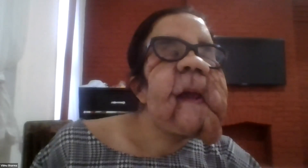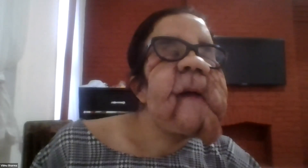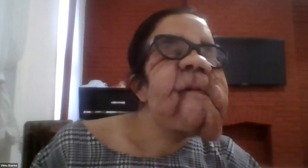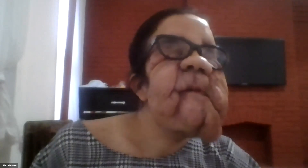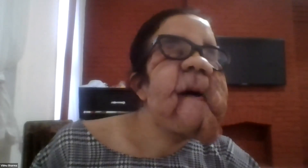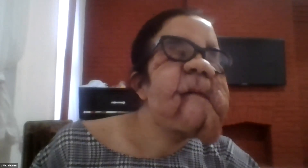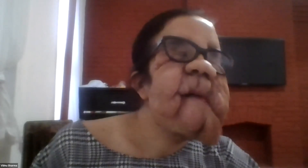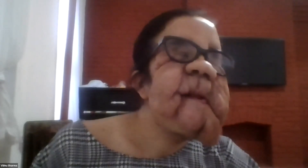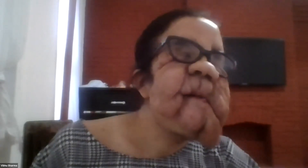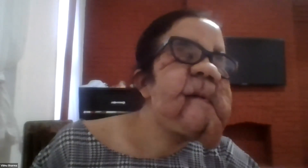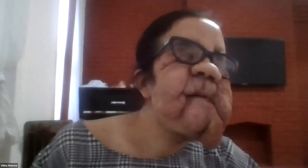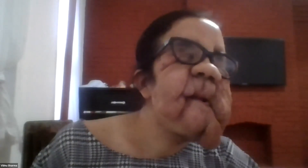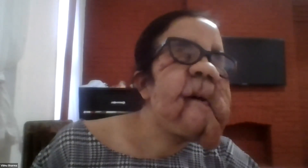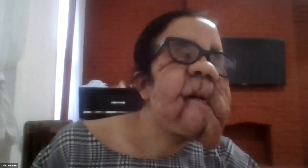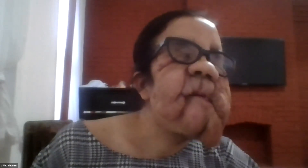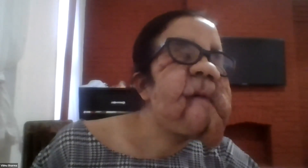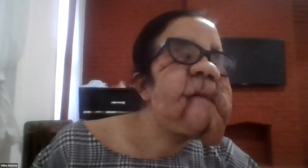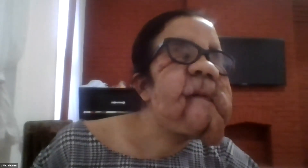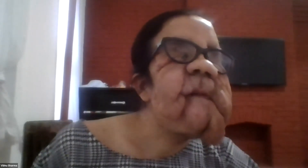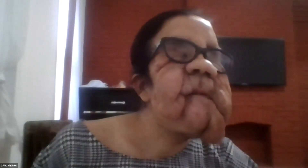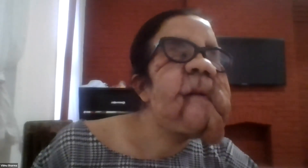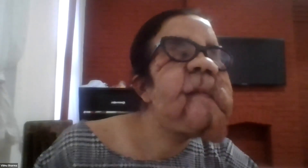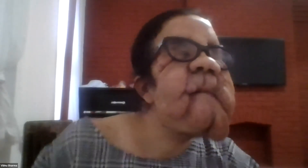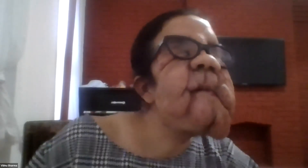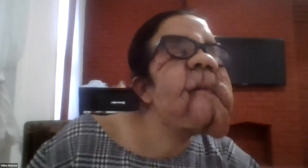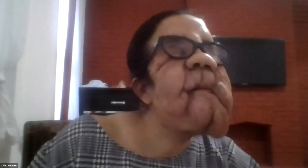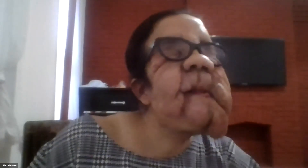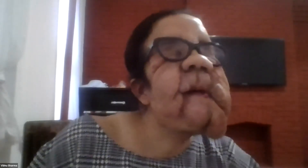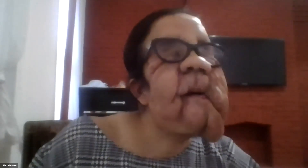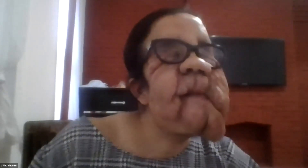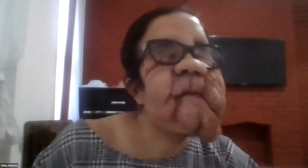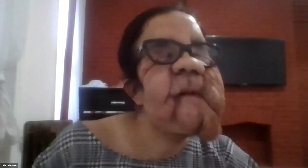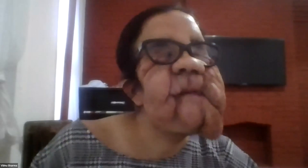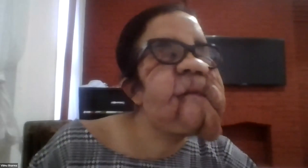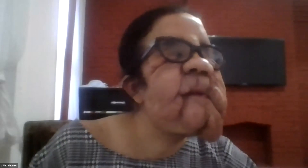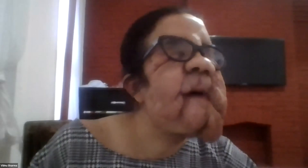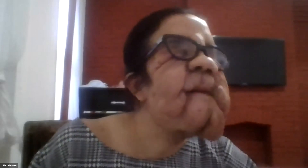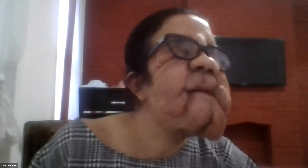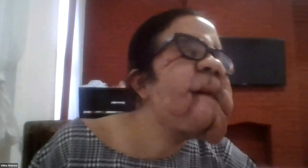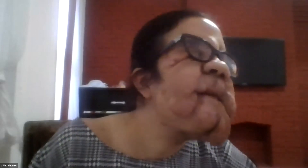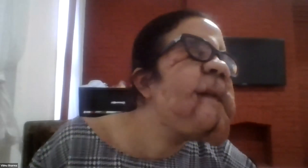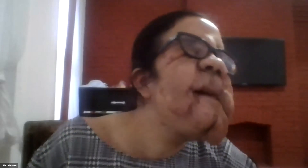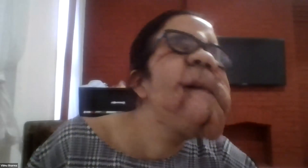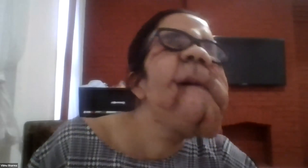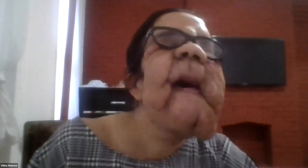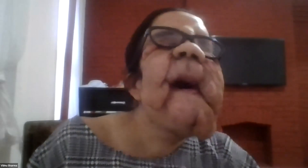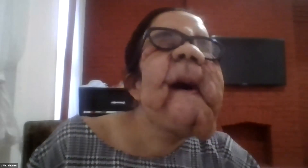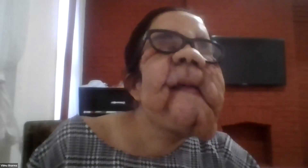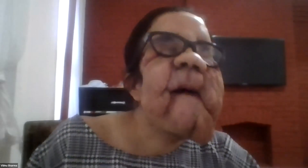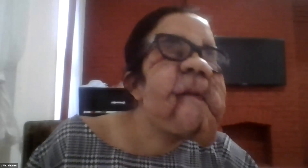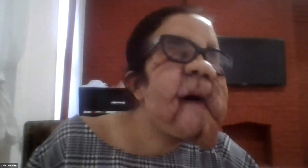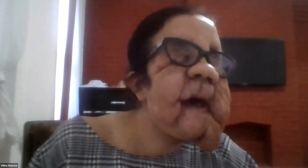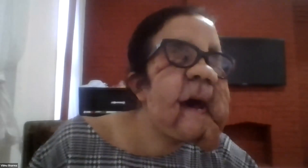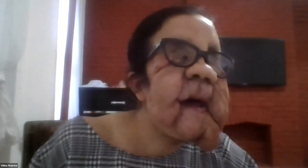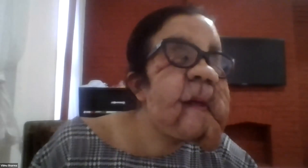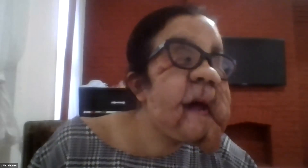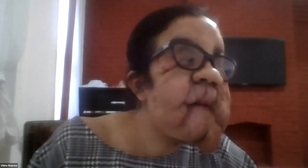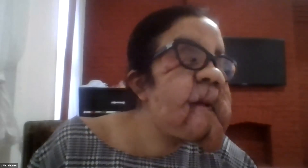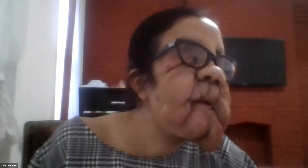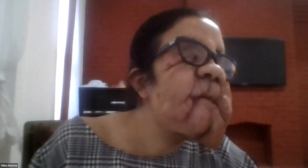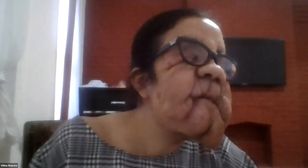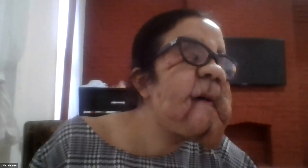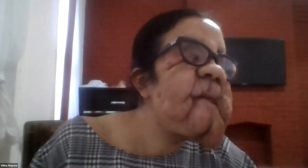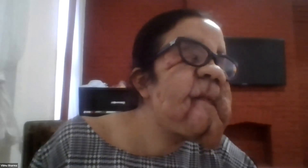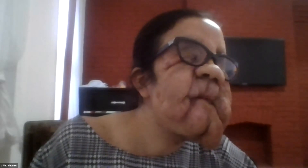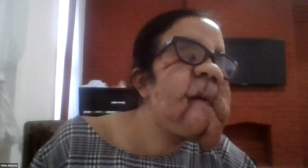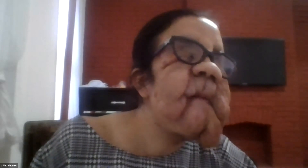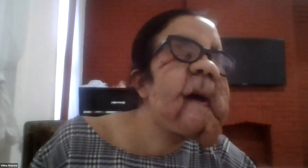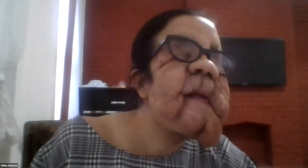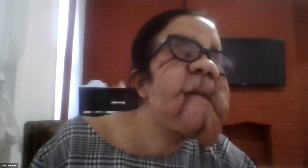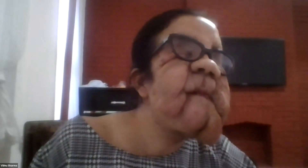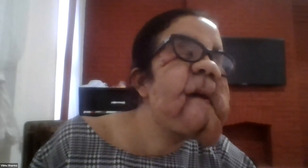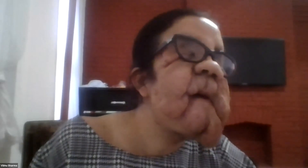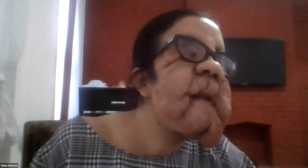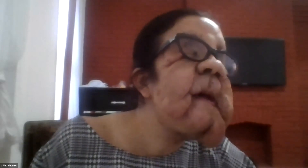Vibhu Sharma : And I used to ask my future is a lot of questions, one of them even commented, how many questions when you ask oh yeah so I did have a lot of questions for the panelists here and.